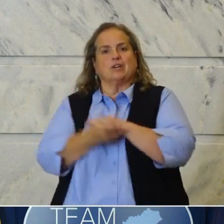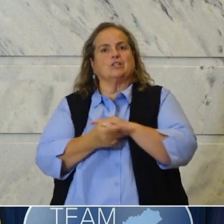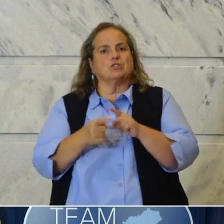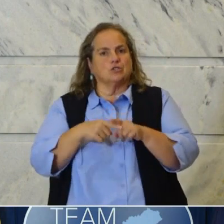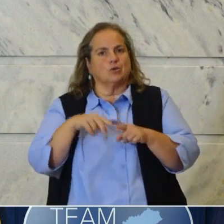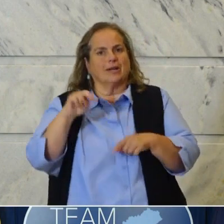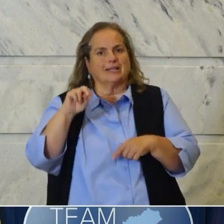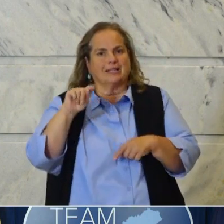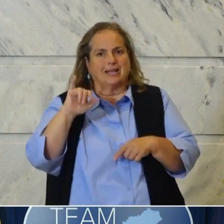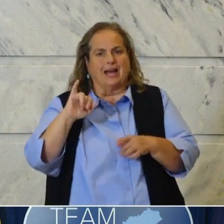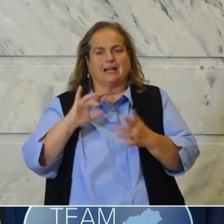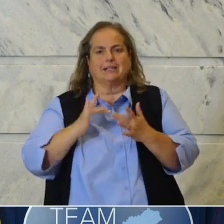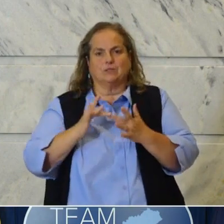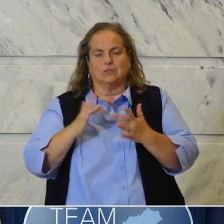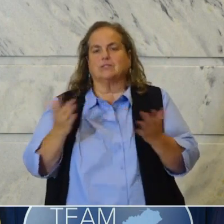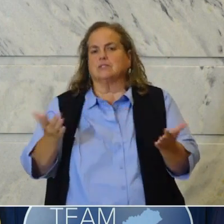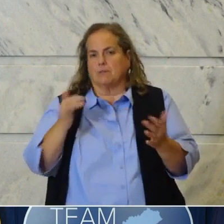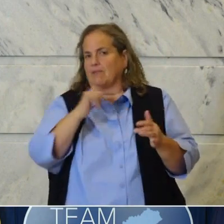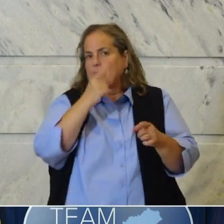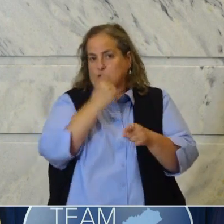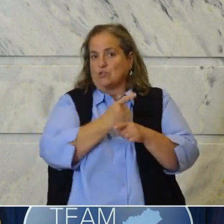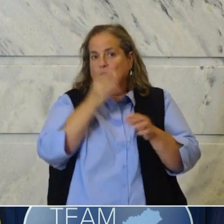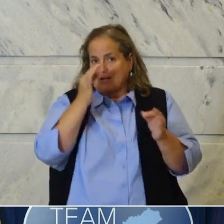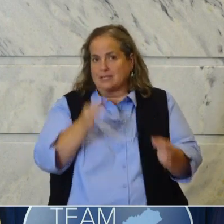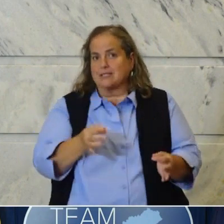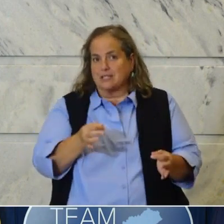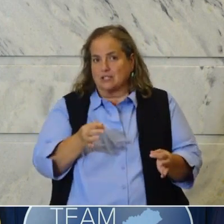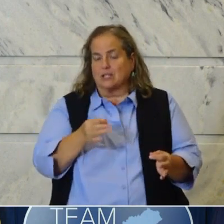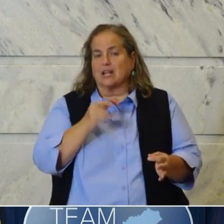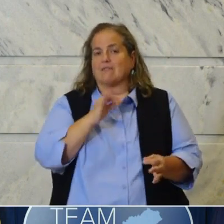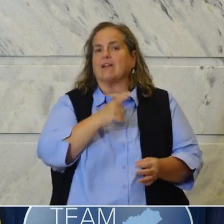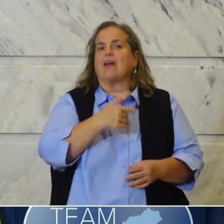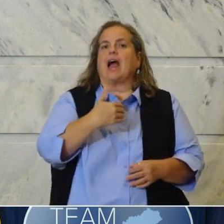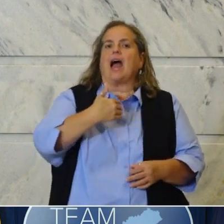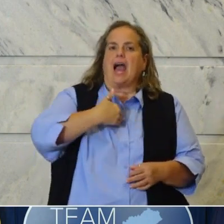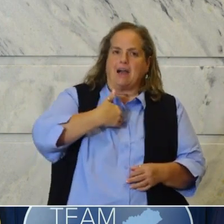that's the right decision. If they have positive cases and I don't want to go